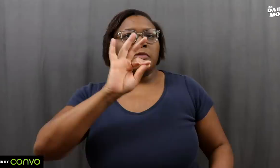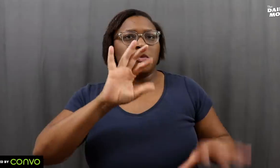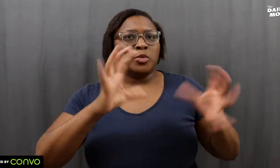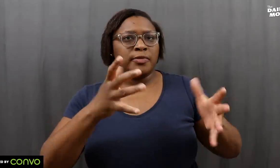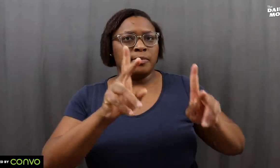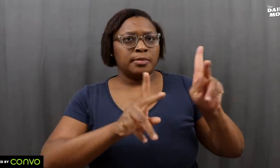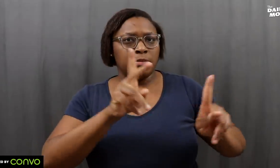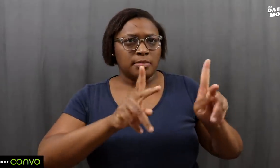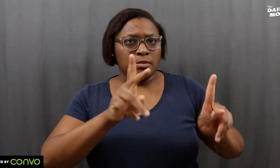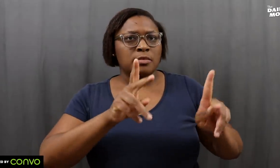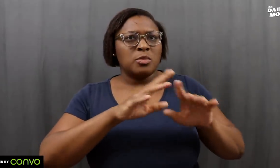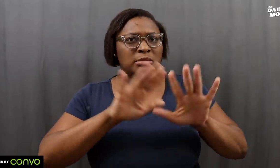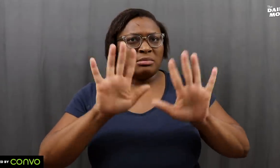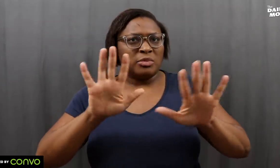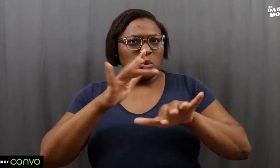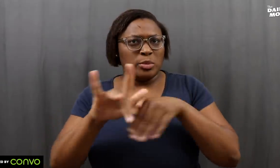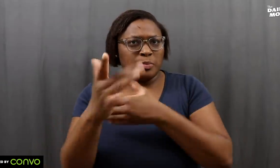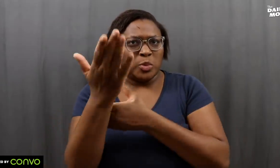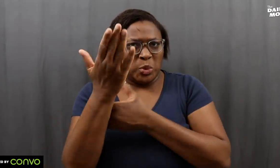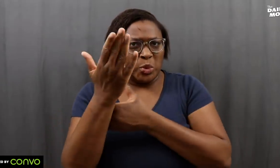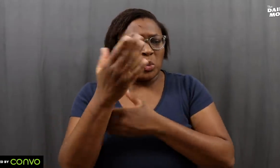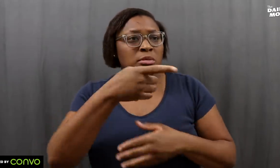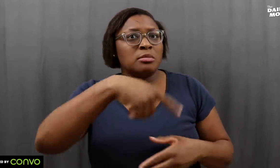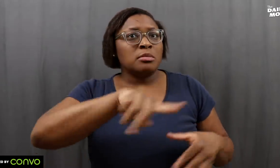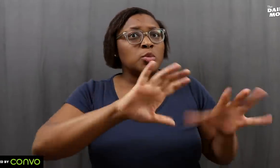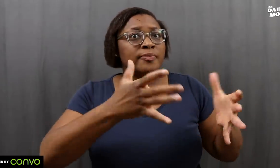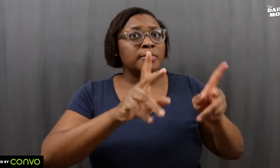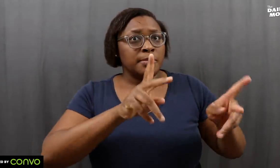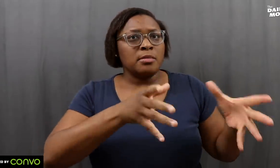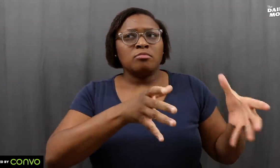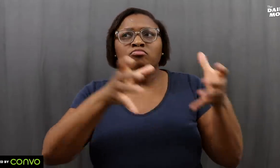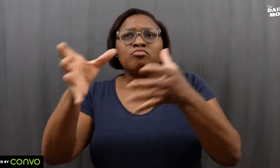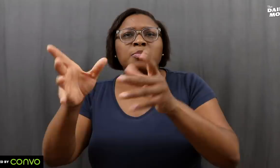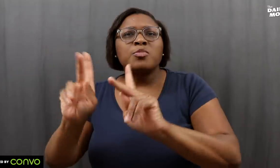three people from a group that partied together at